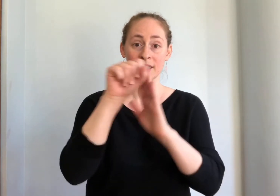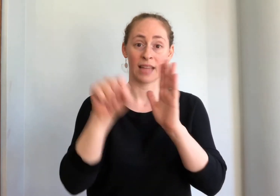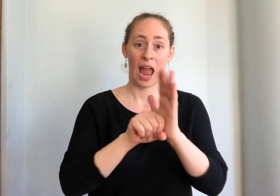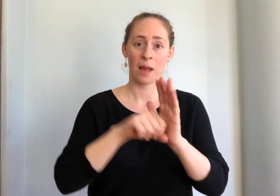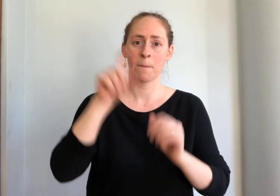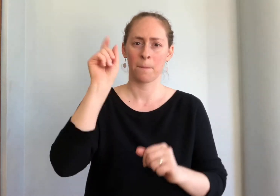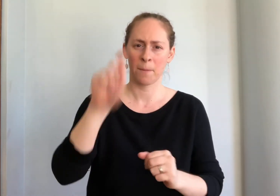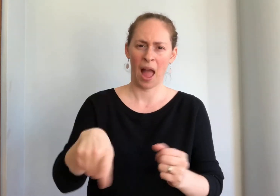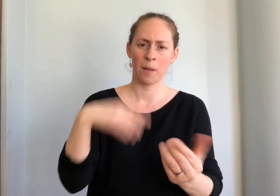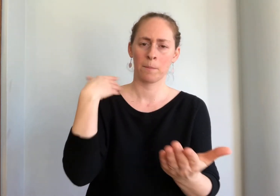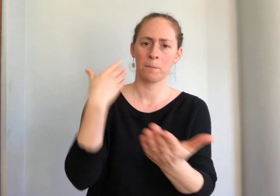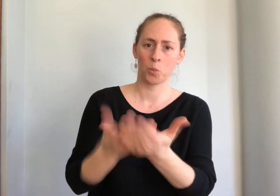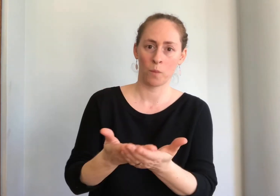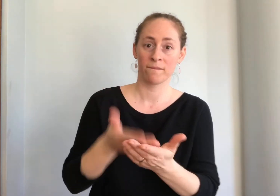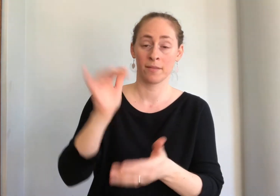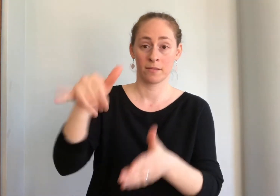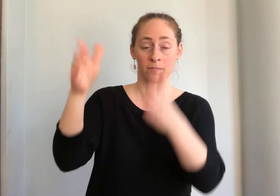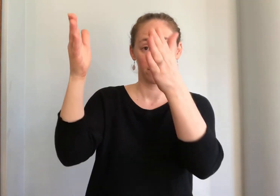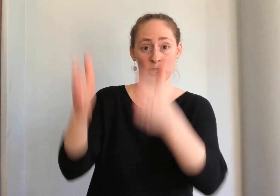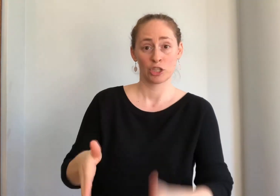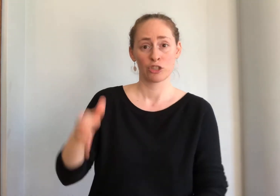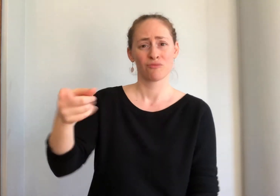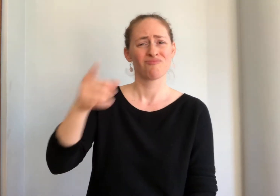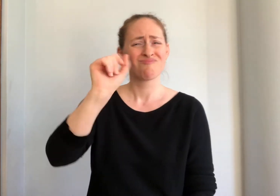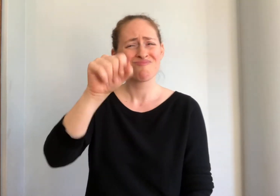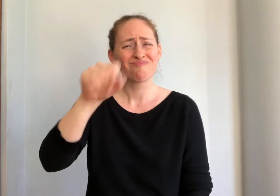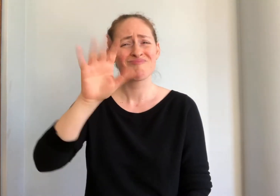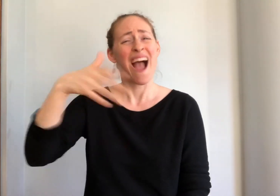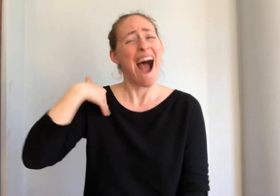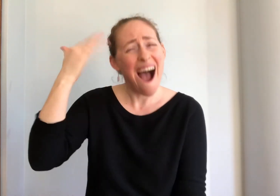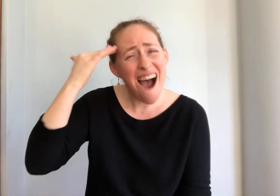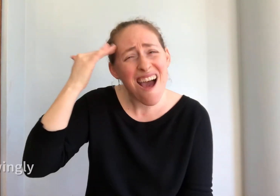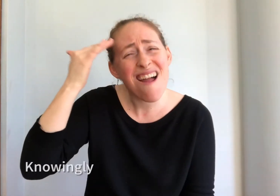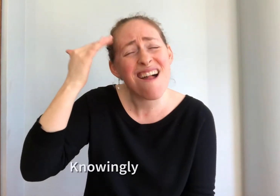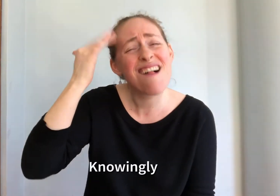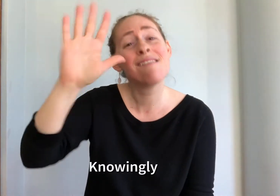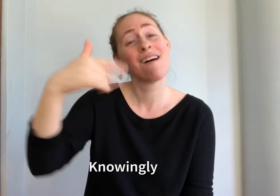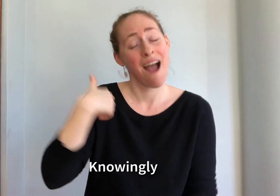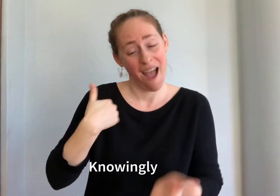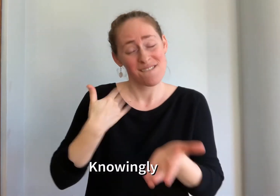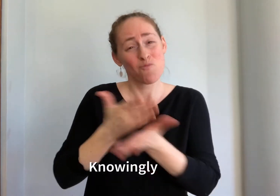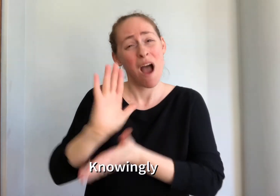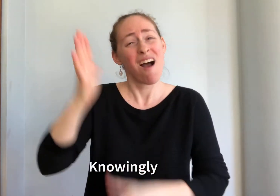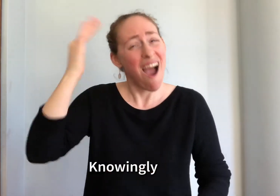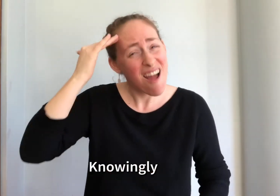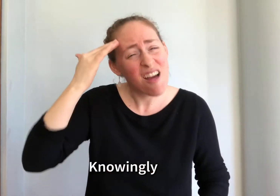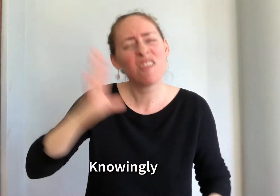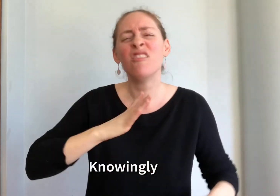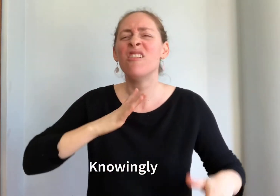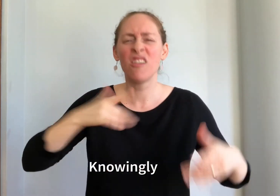The state must prove that the suspect is aware of their rights